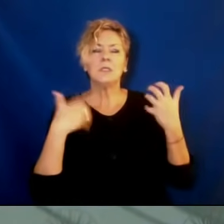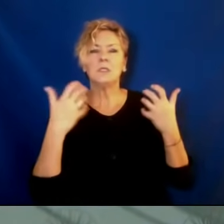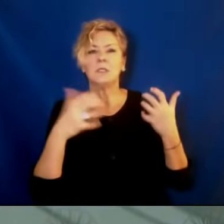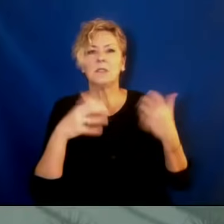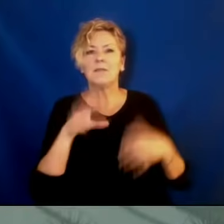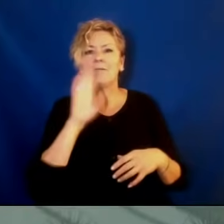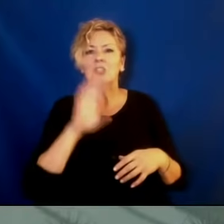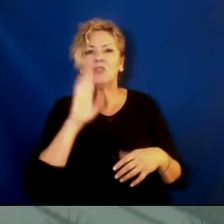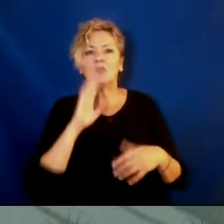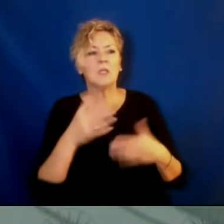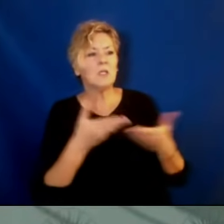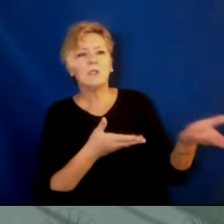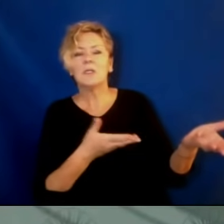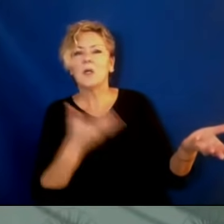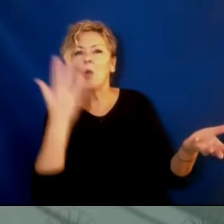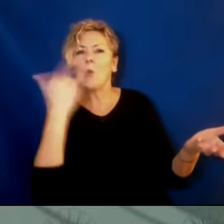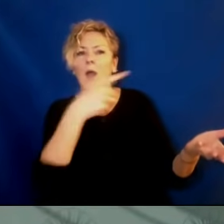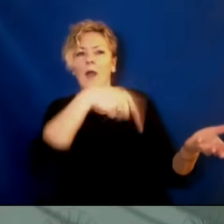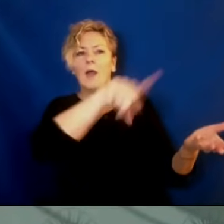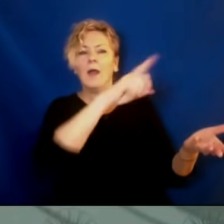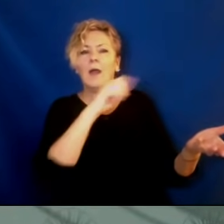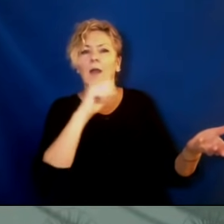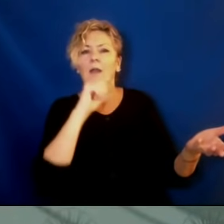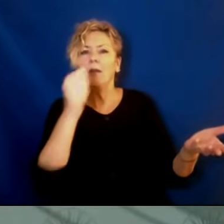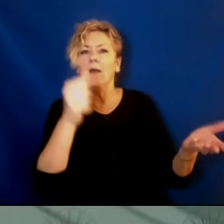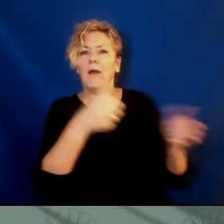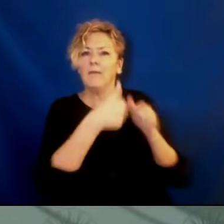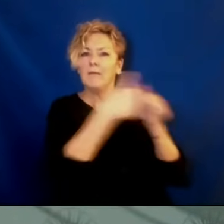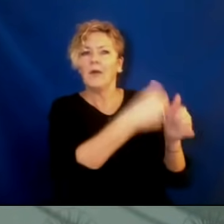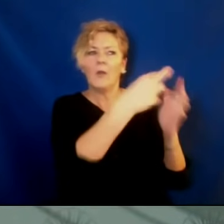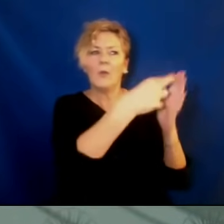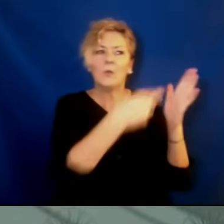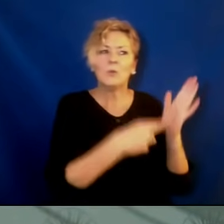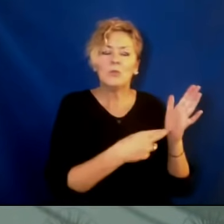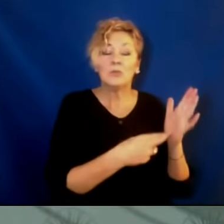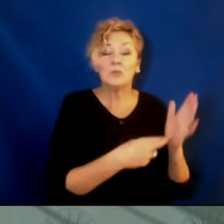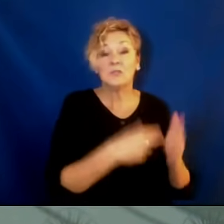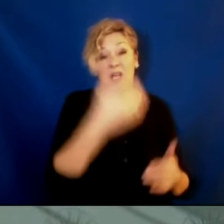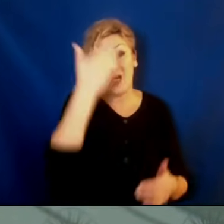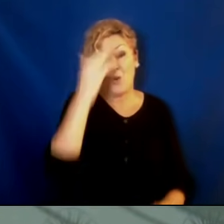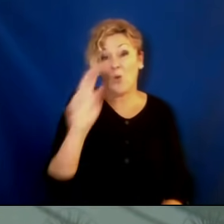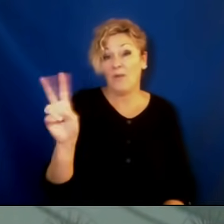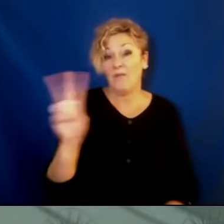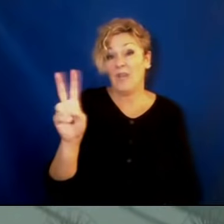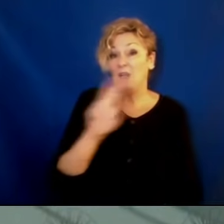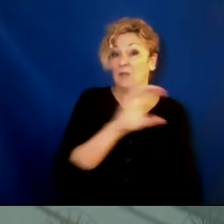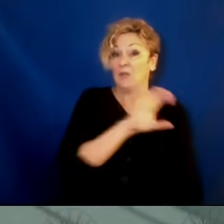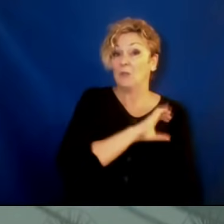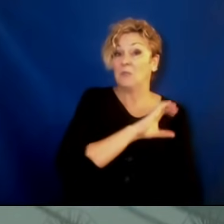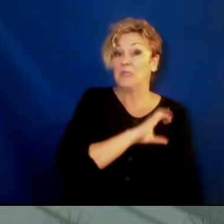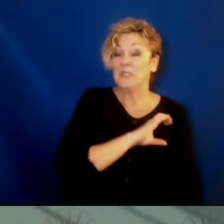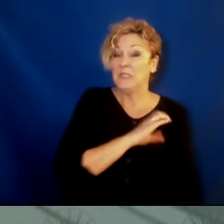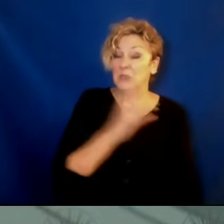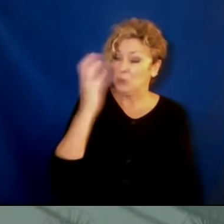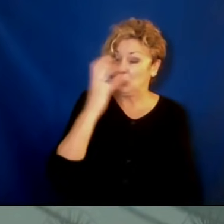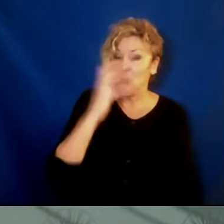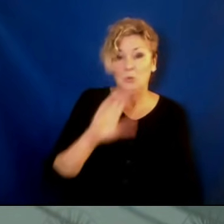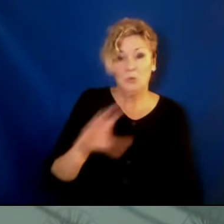long-term care that we take action receipt transmission occurring and that is what you see going on.